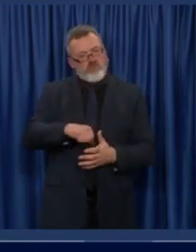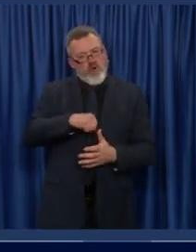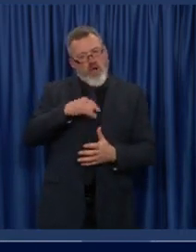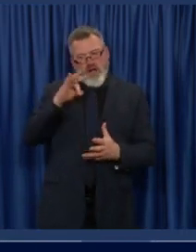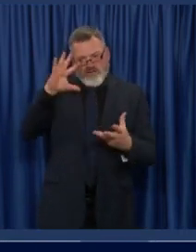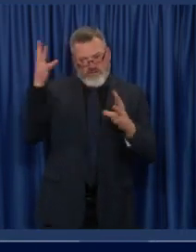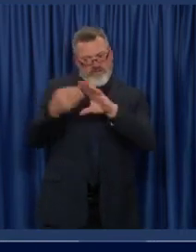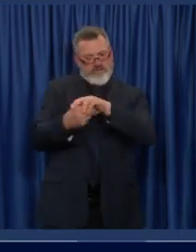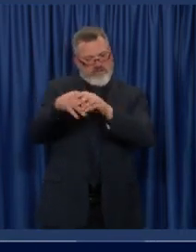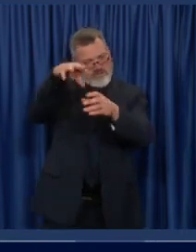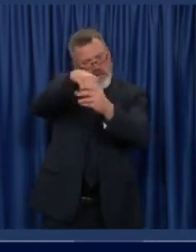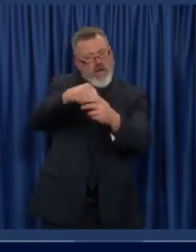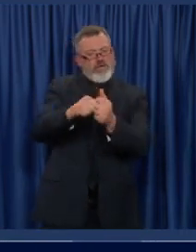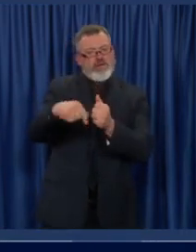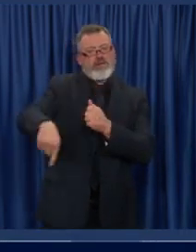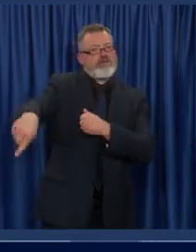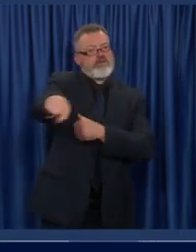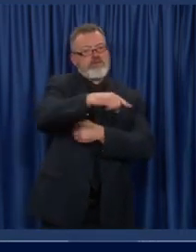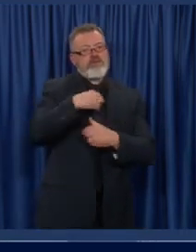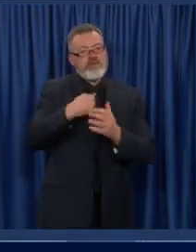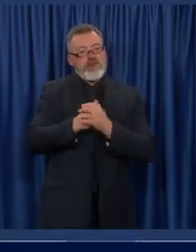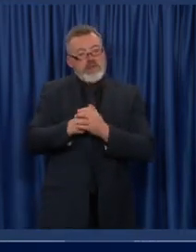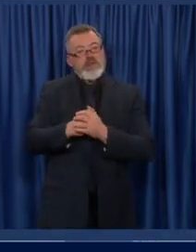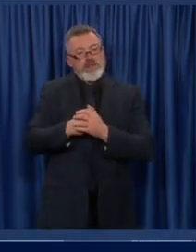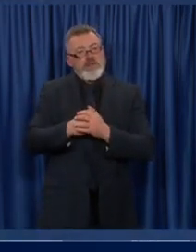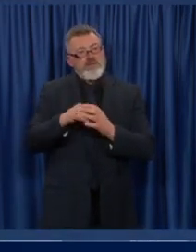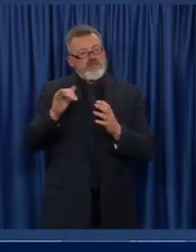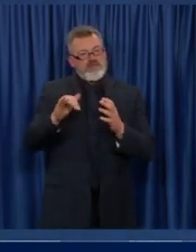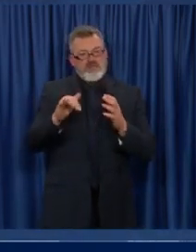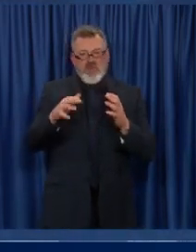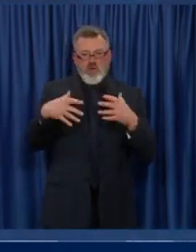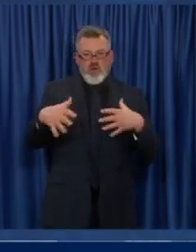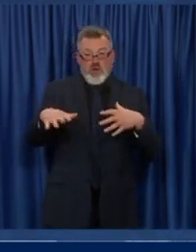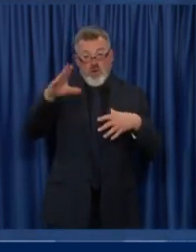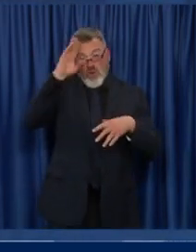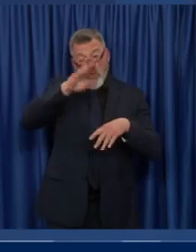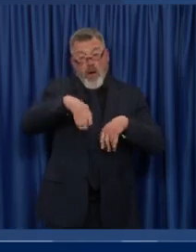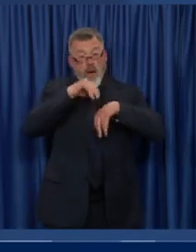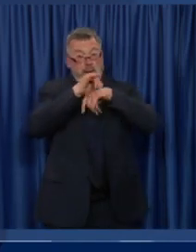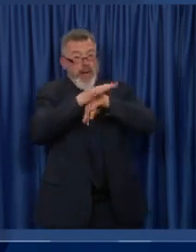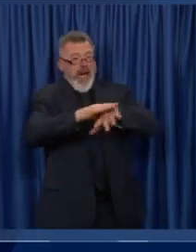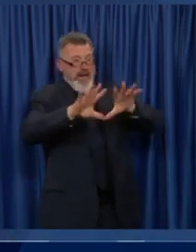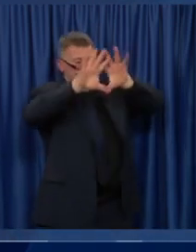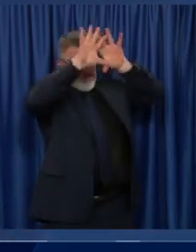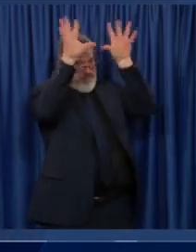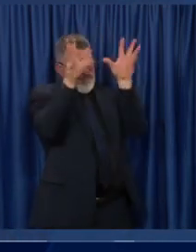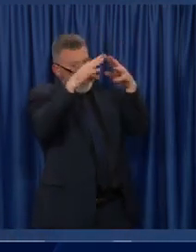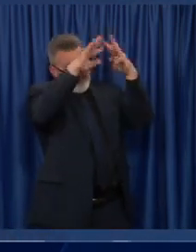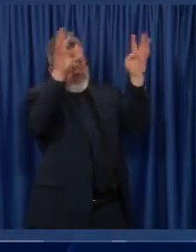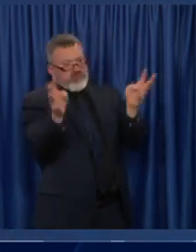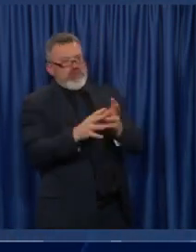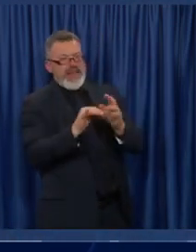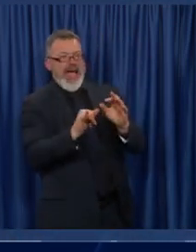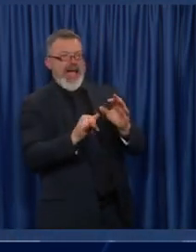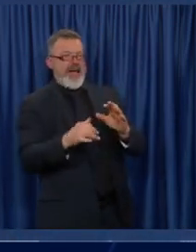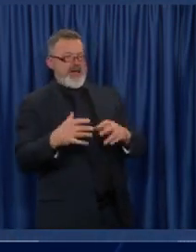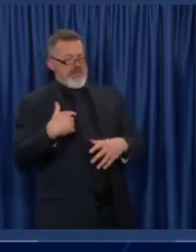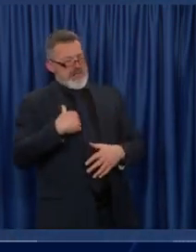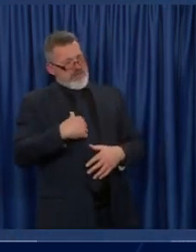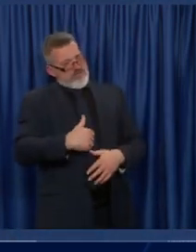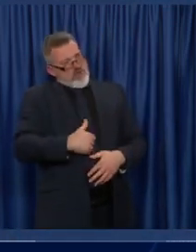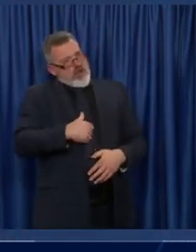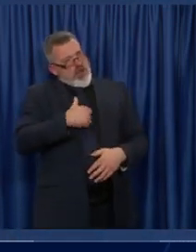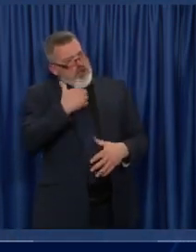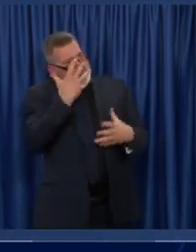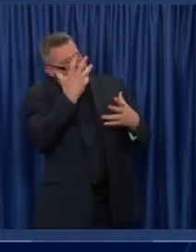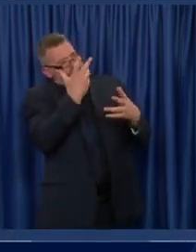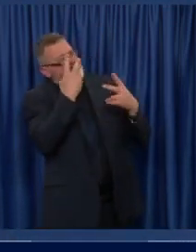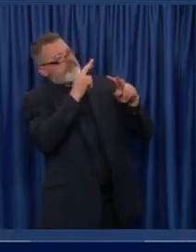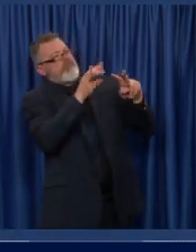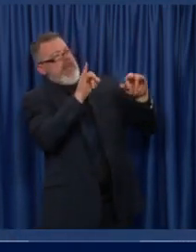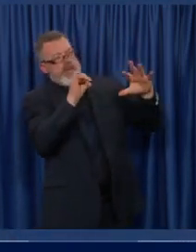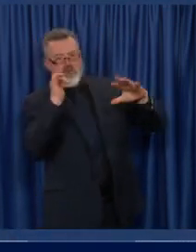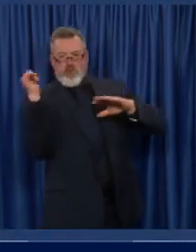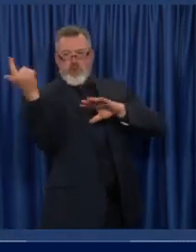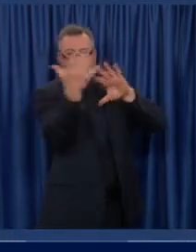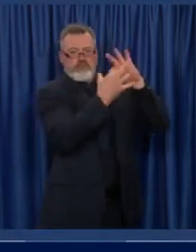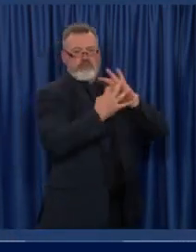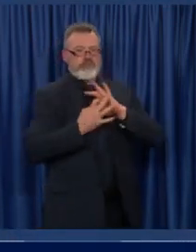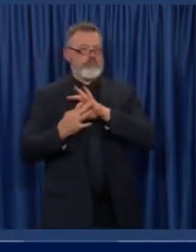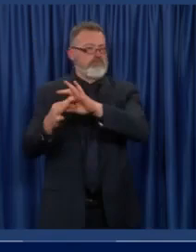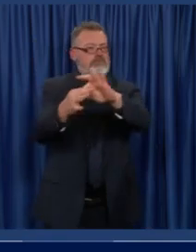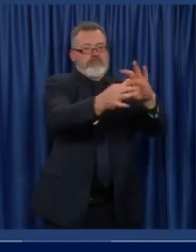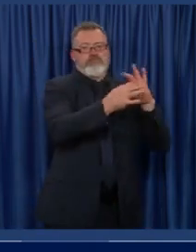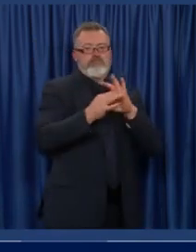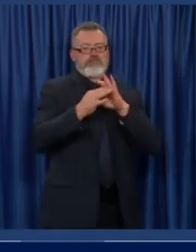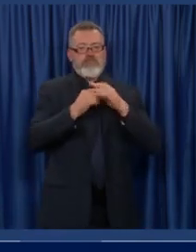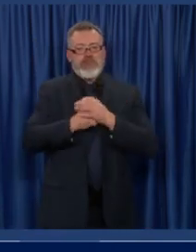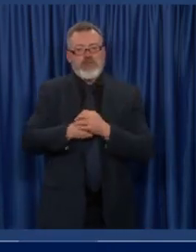THESE CONNECTIONS HAVE FORMED A SPIDER WEB OF A BEAUTIFUL COMMUNITY THAT WILL FOREVER BE LEWISTON STRONG, AND I AM PROUD TO BE A PART OF IT.